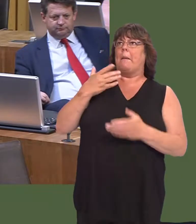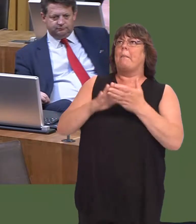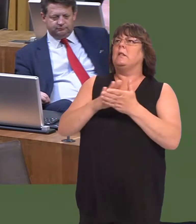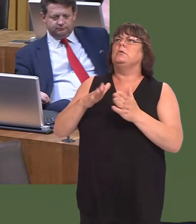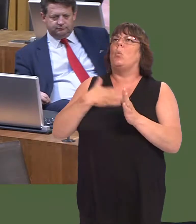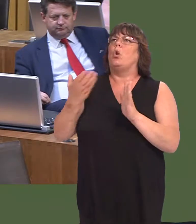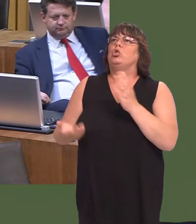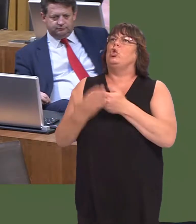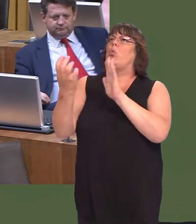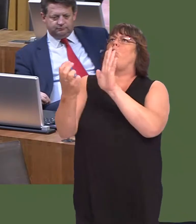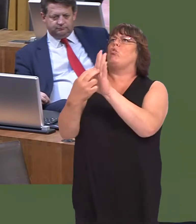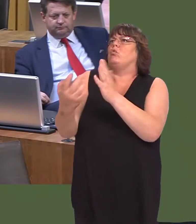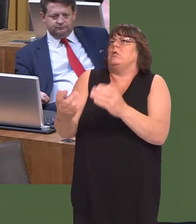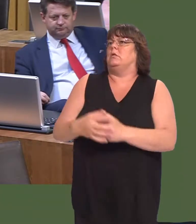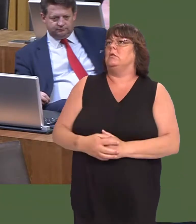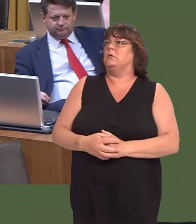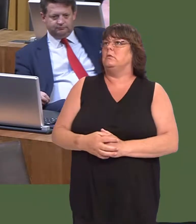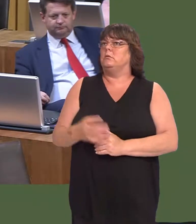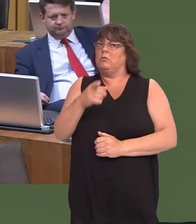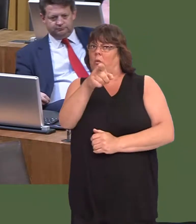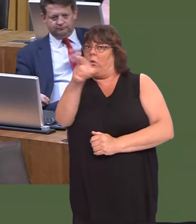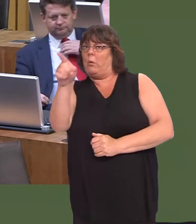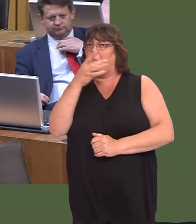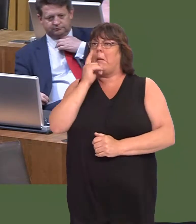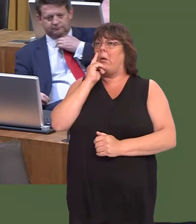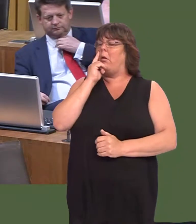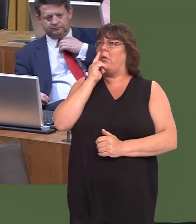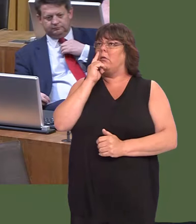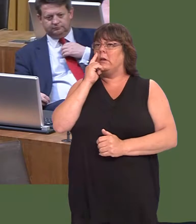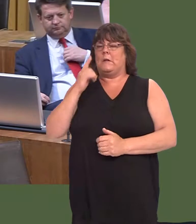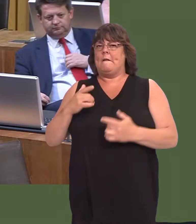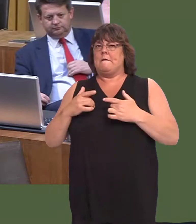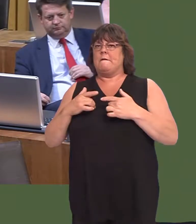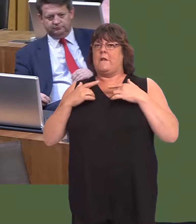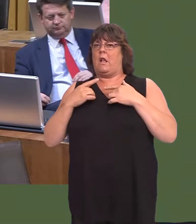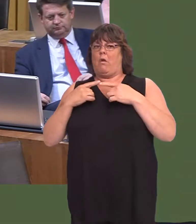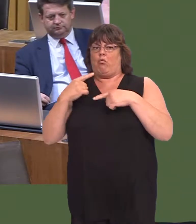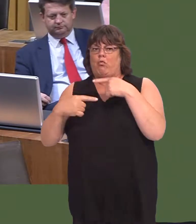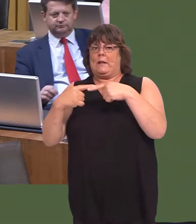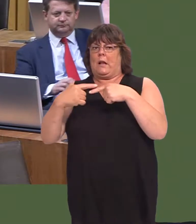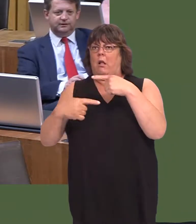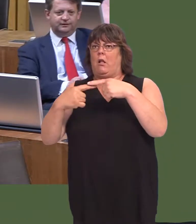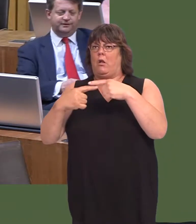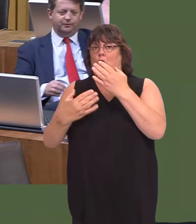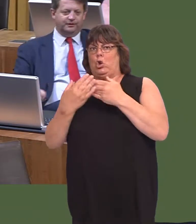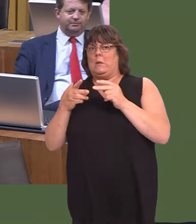want the new contract in the first place, and who are not convinced that the current system is something that is worth while doing in any event.